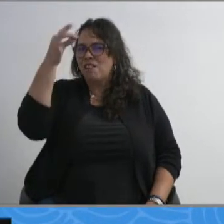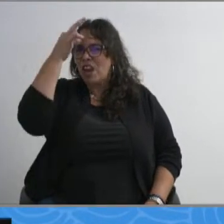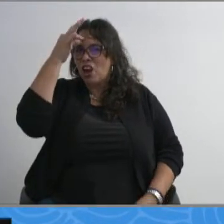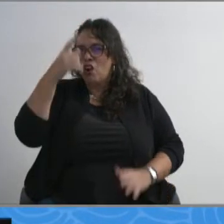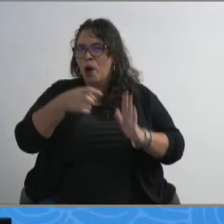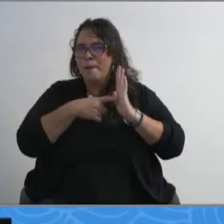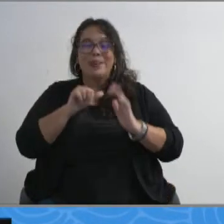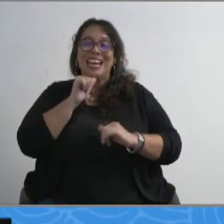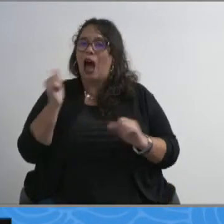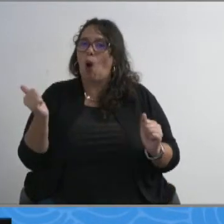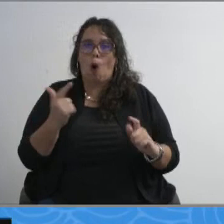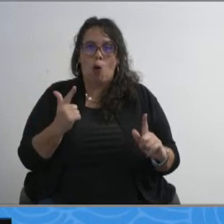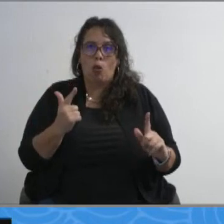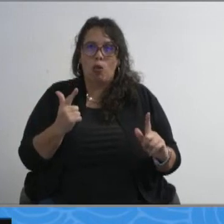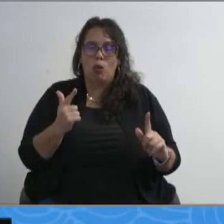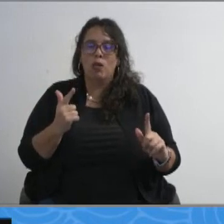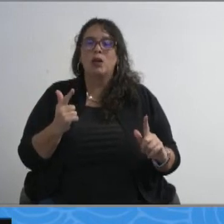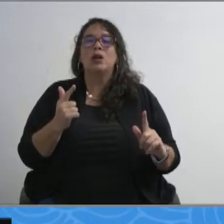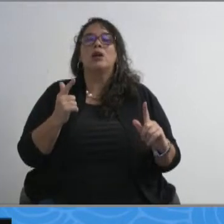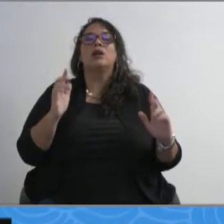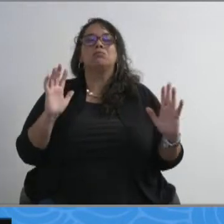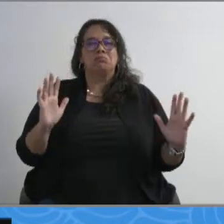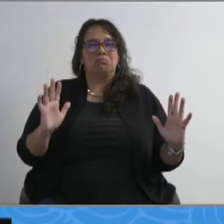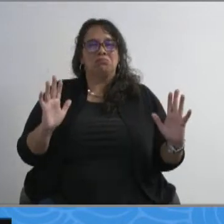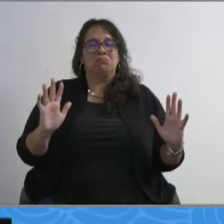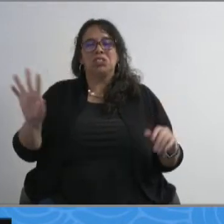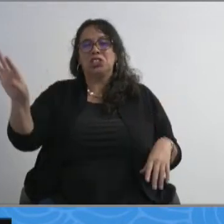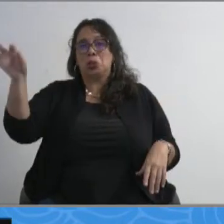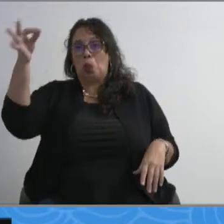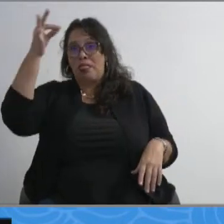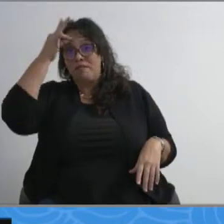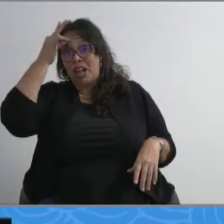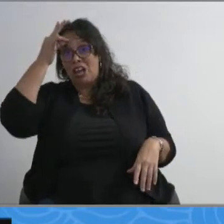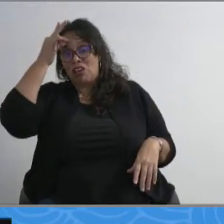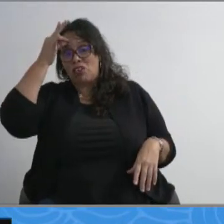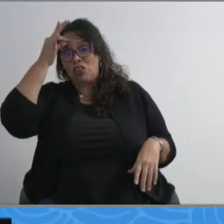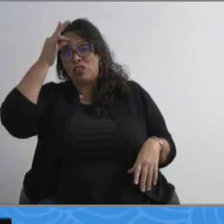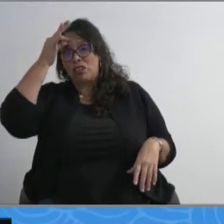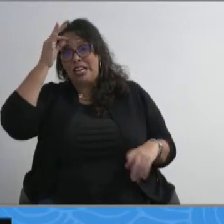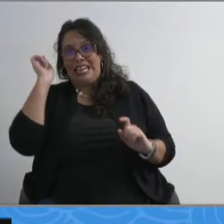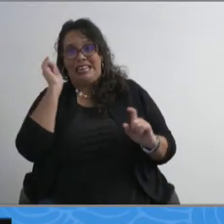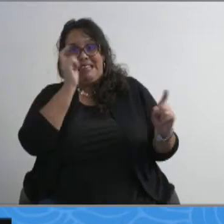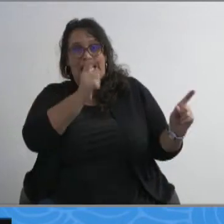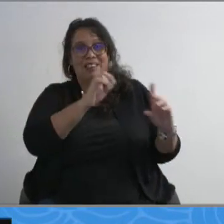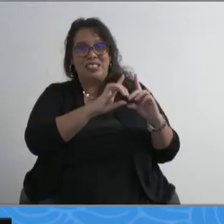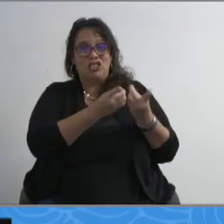So, the federal government, when they give the district money, says, "Yes, the LCAP is going to work